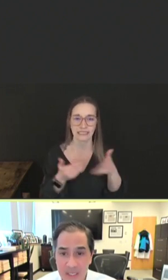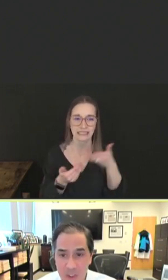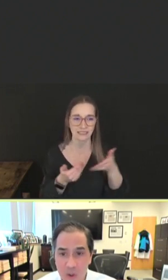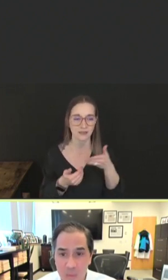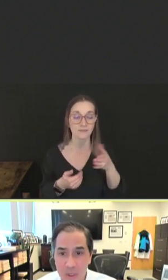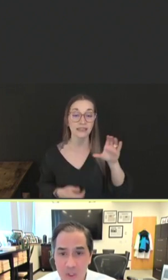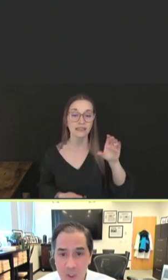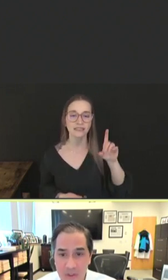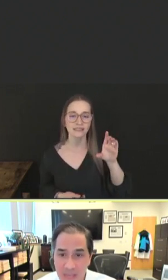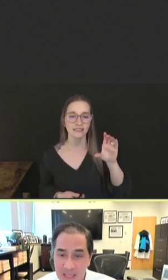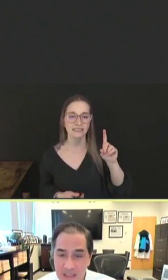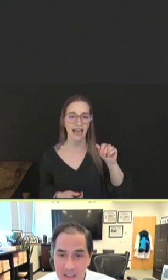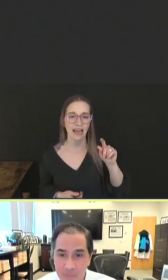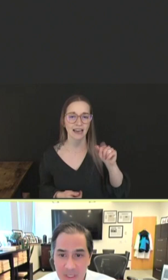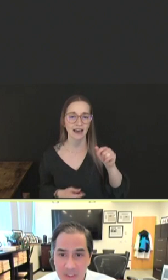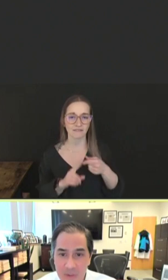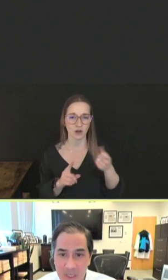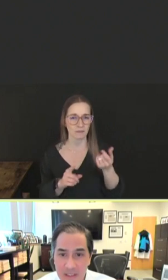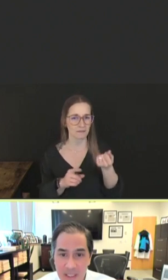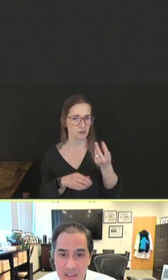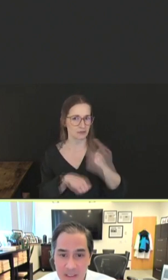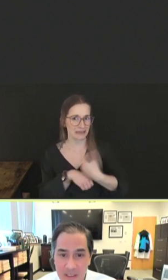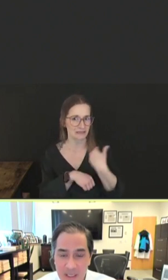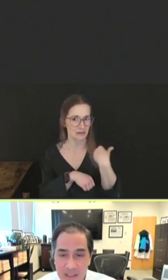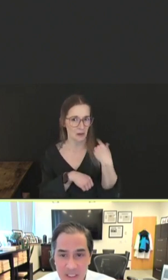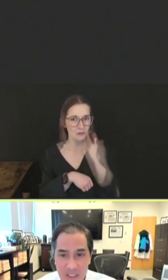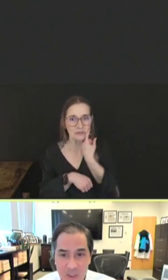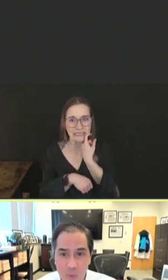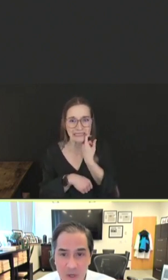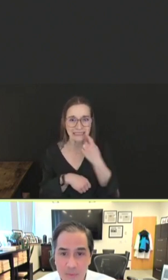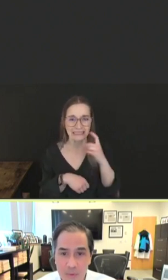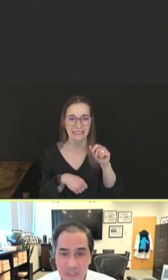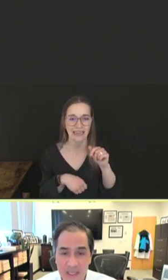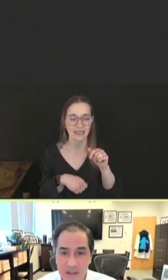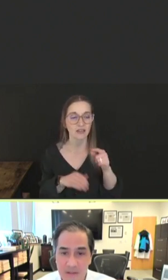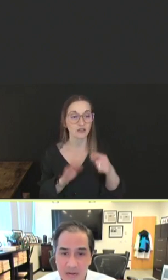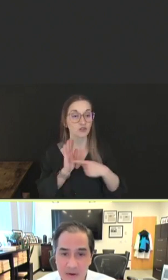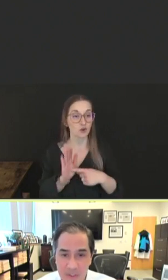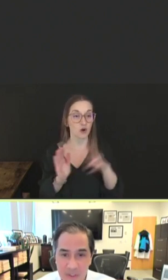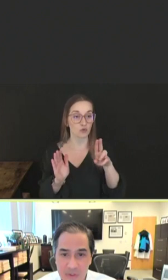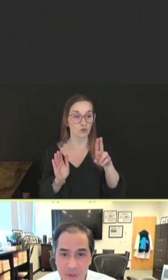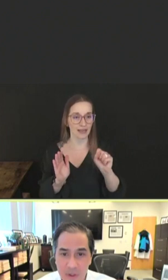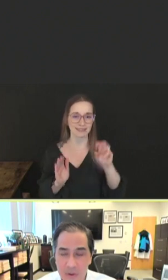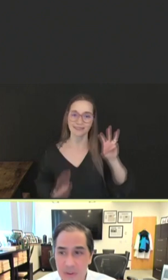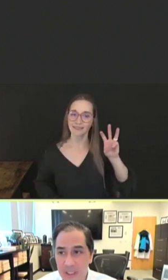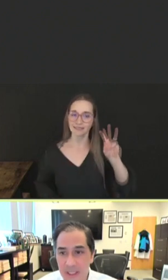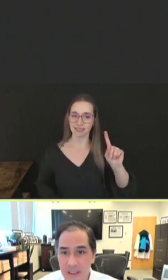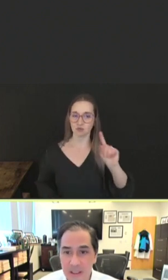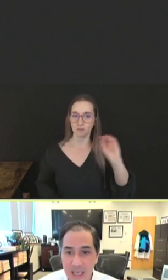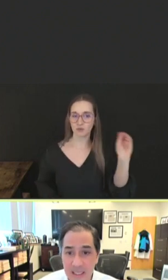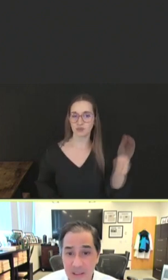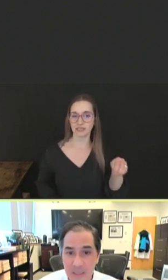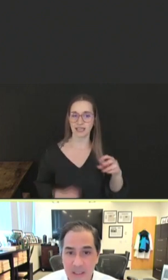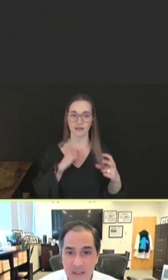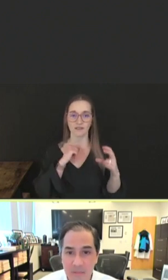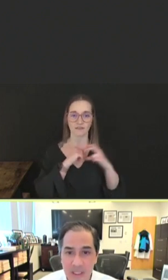days ago, showing that, in the United States, 61 percent of viruses are currently estimated to be